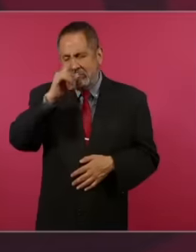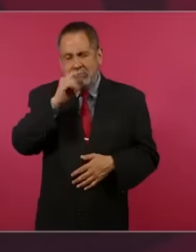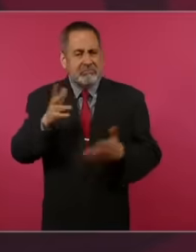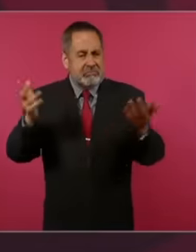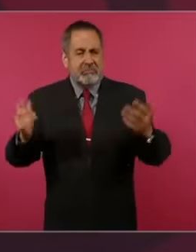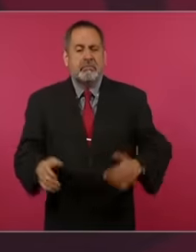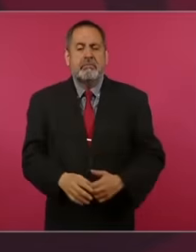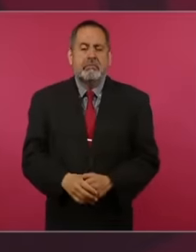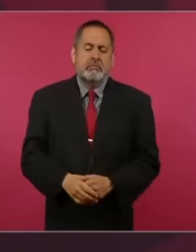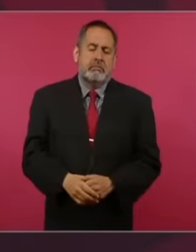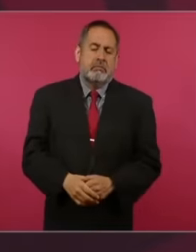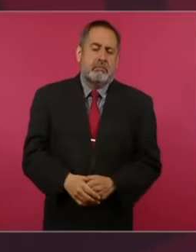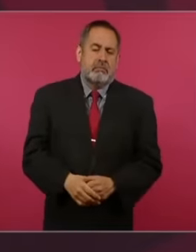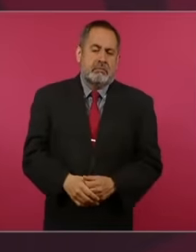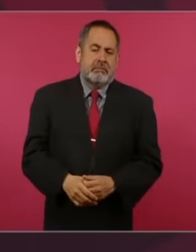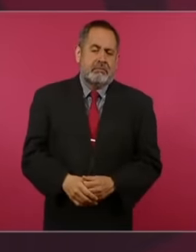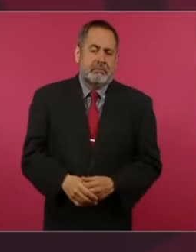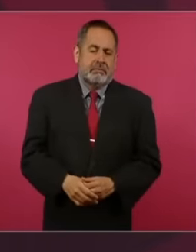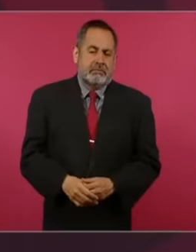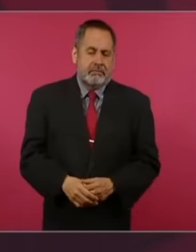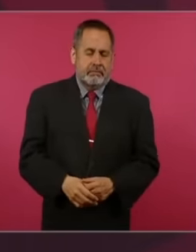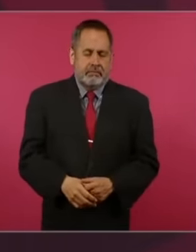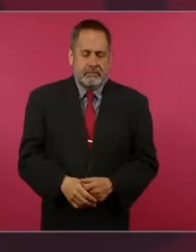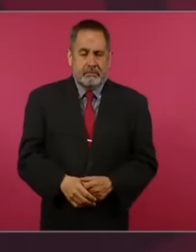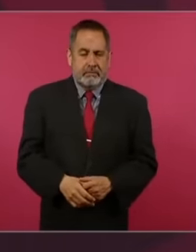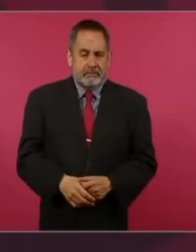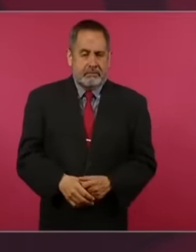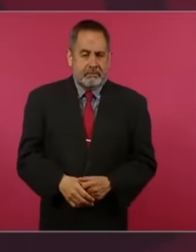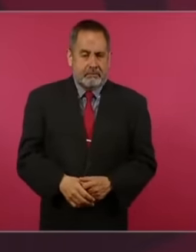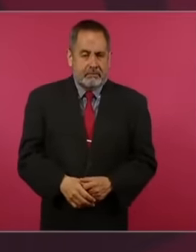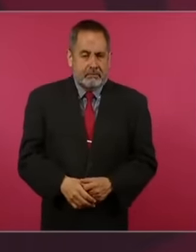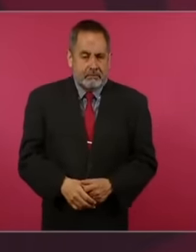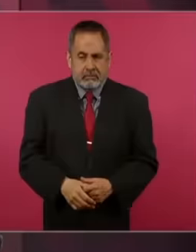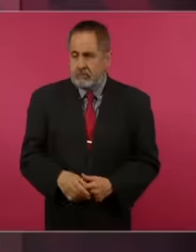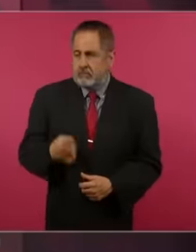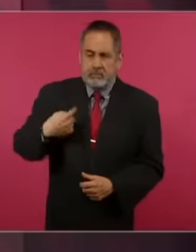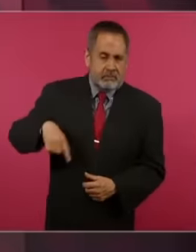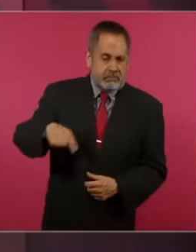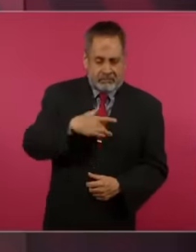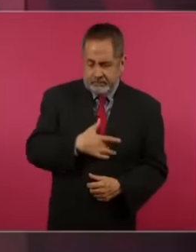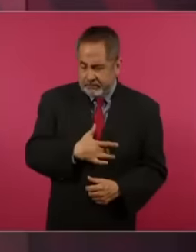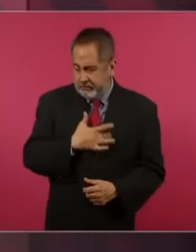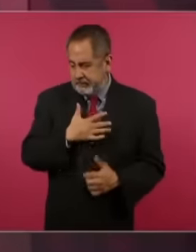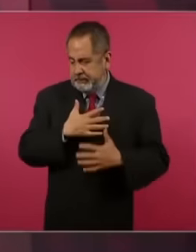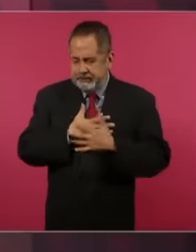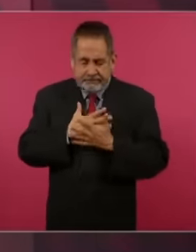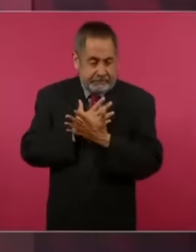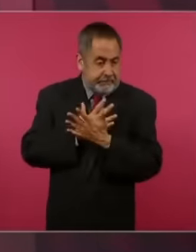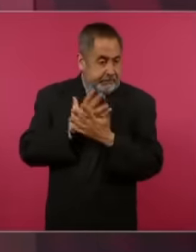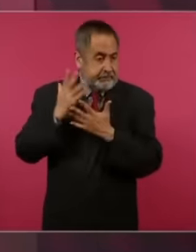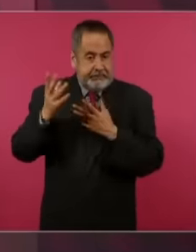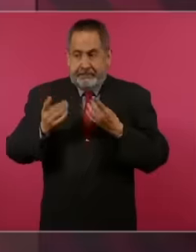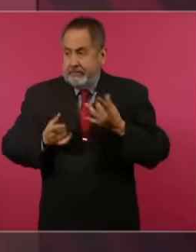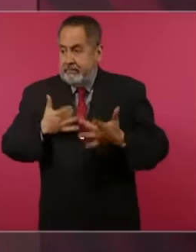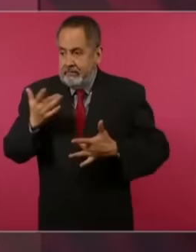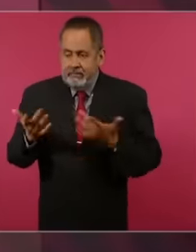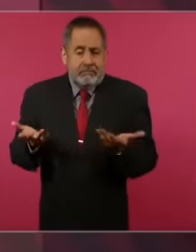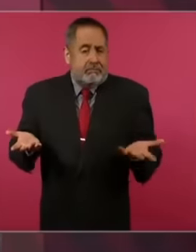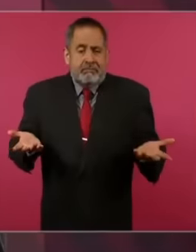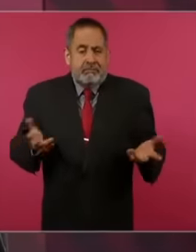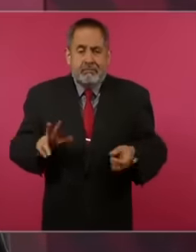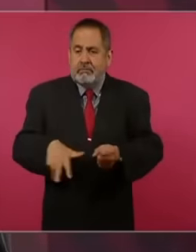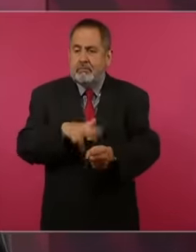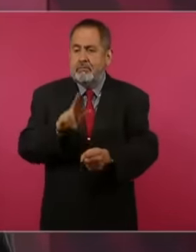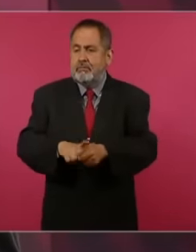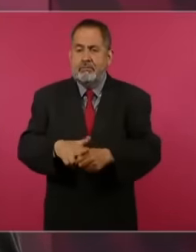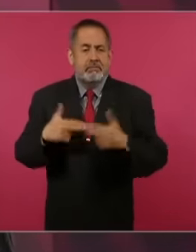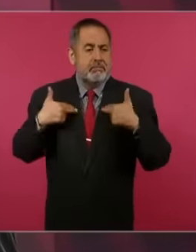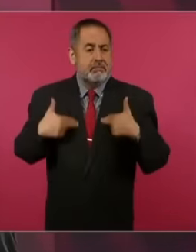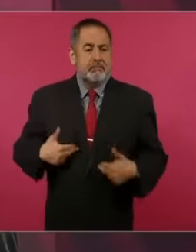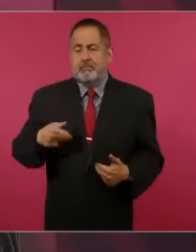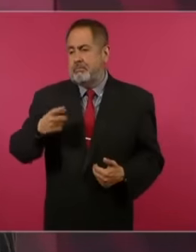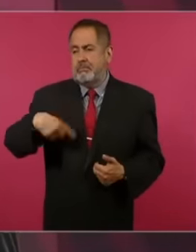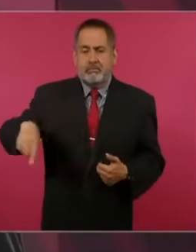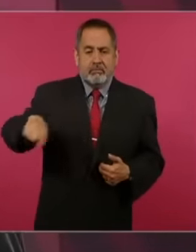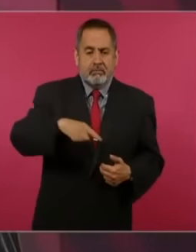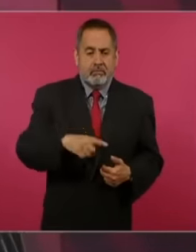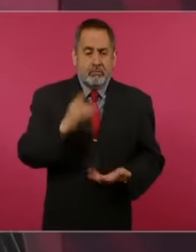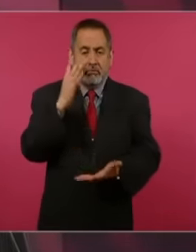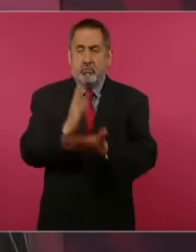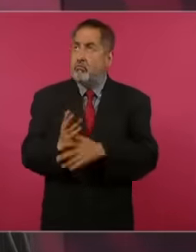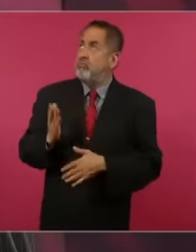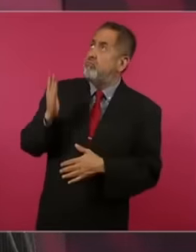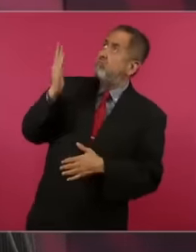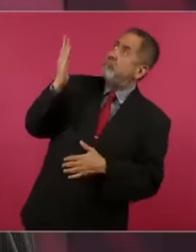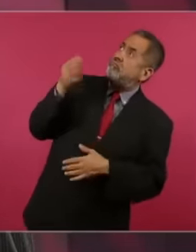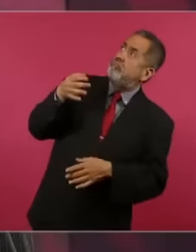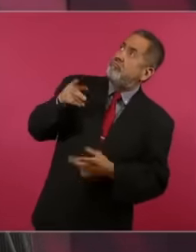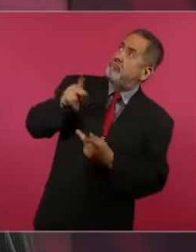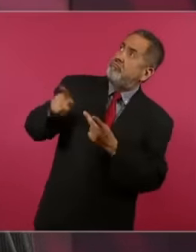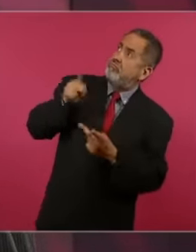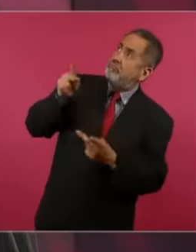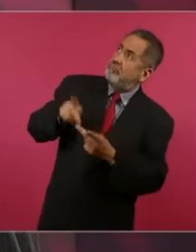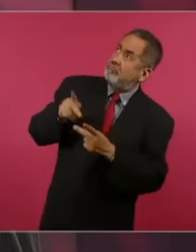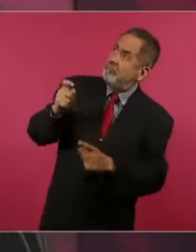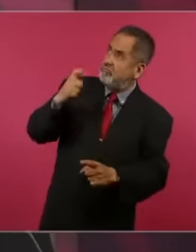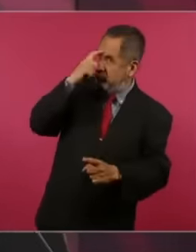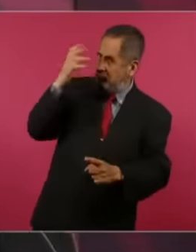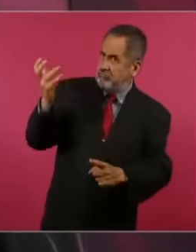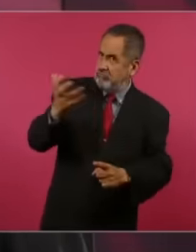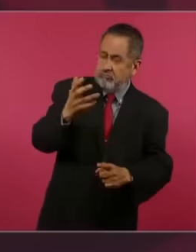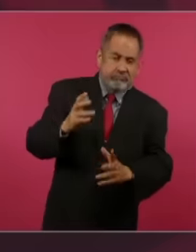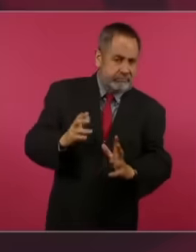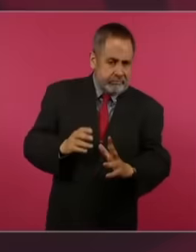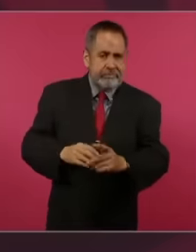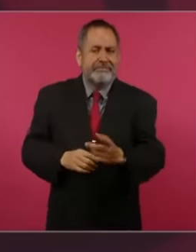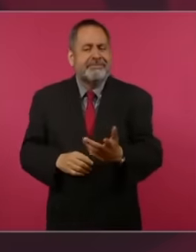. The creator is perfect but I believe